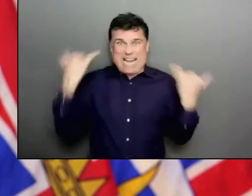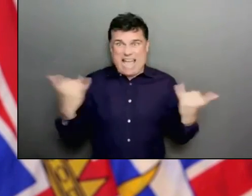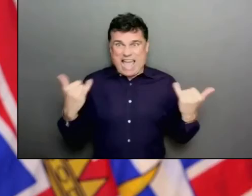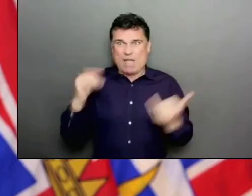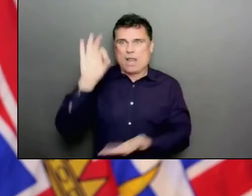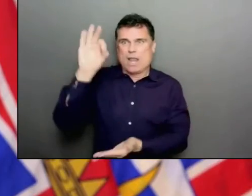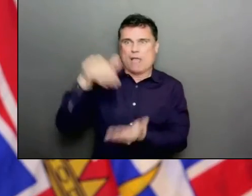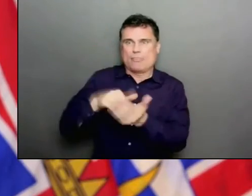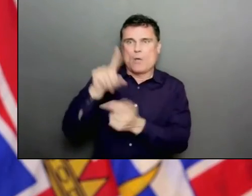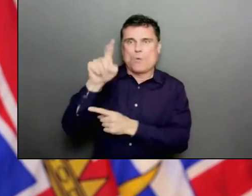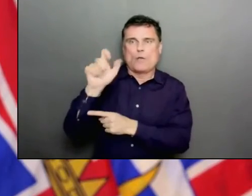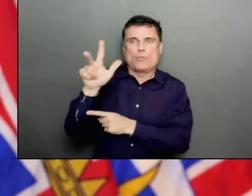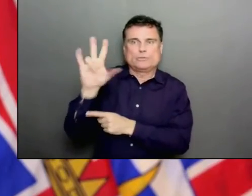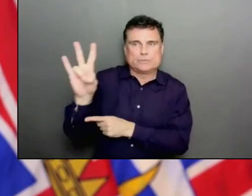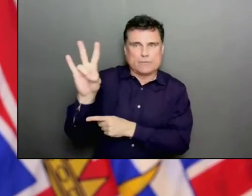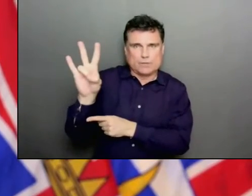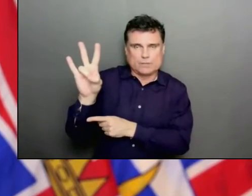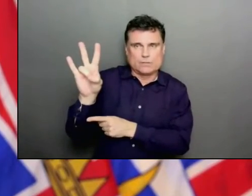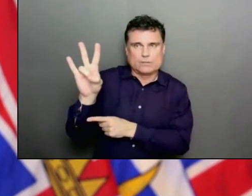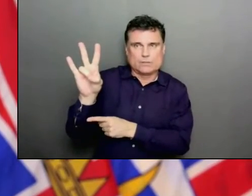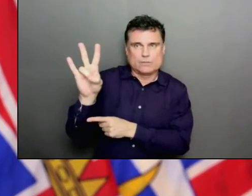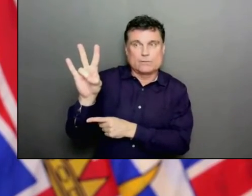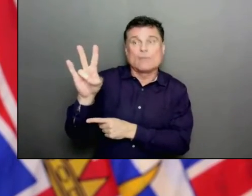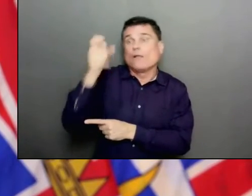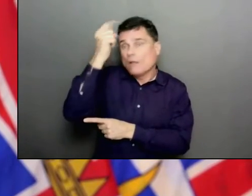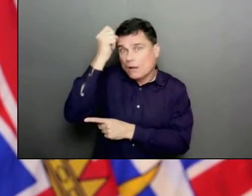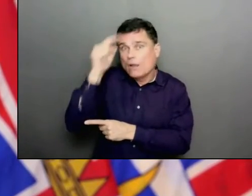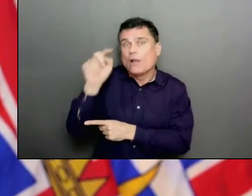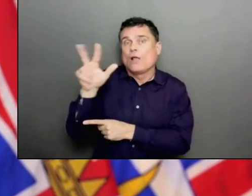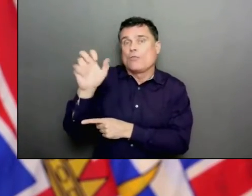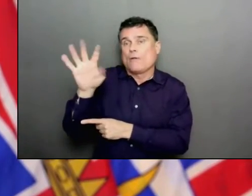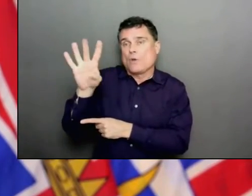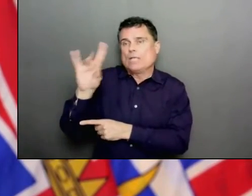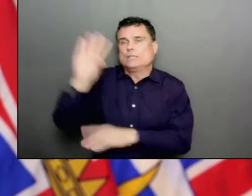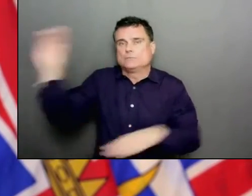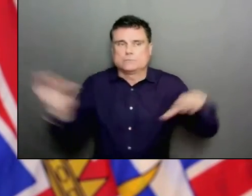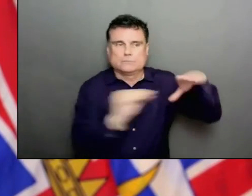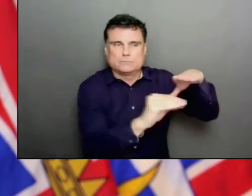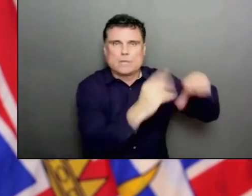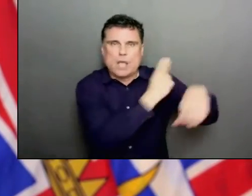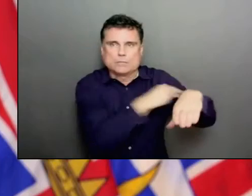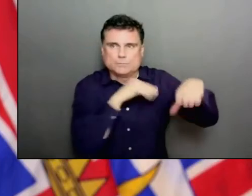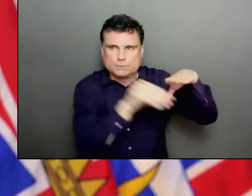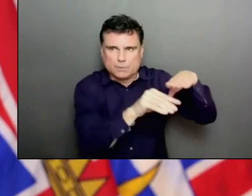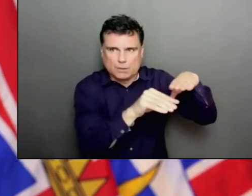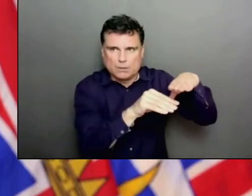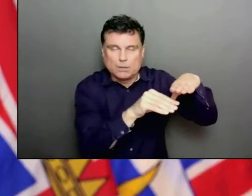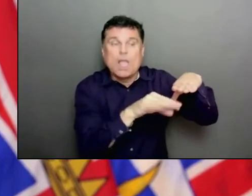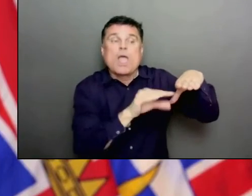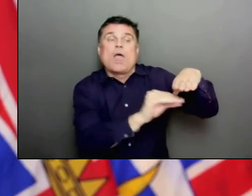the moment. As we mentioned on Monday, we're doing a data transition and we'll have more detailed